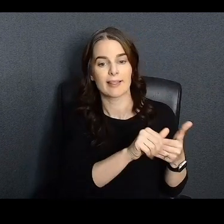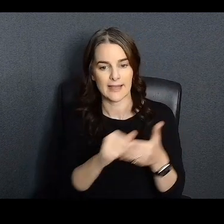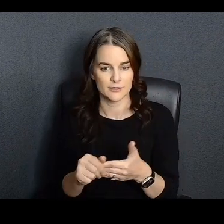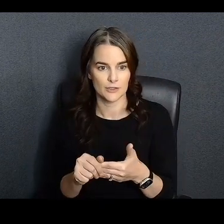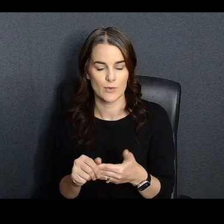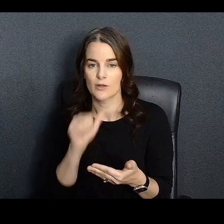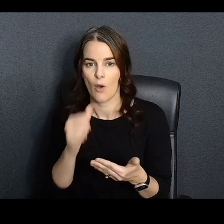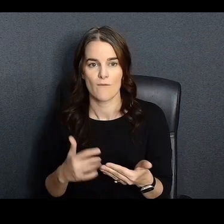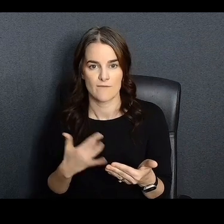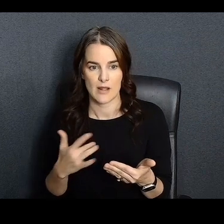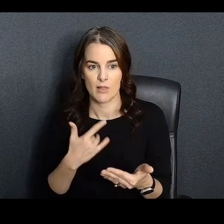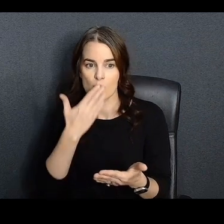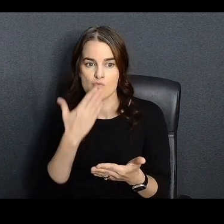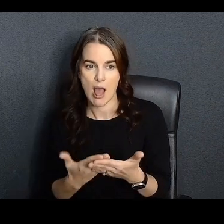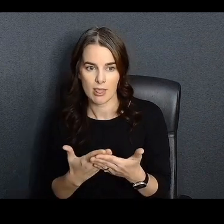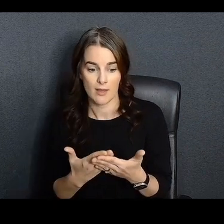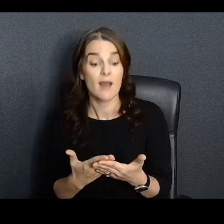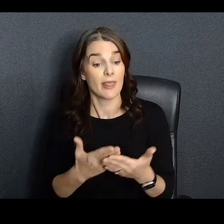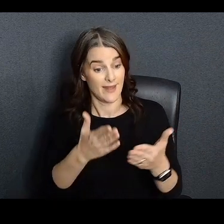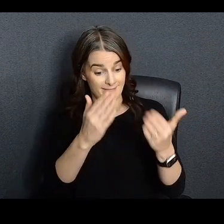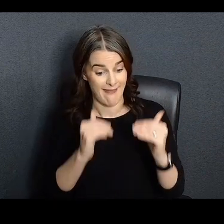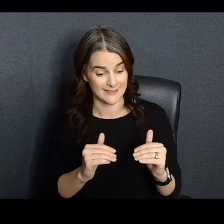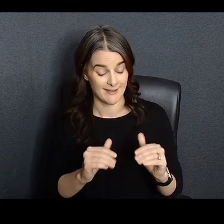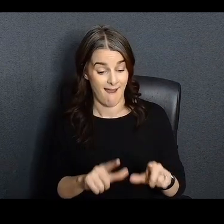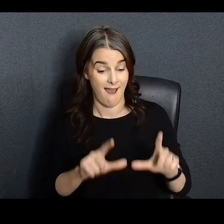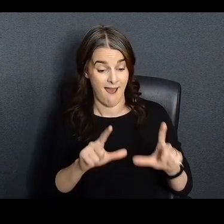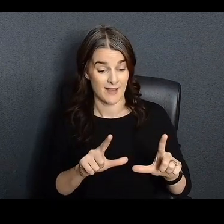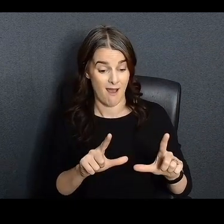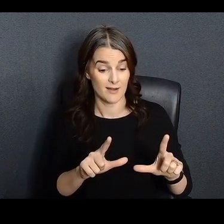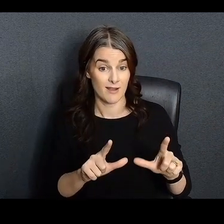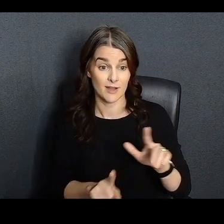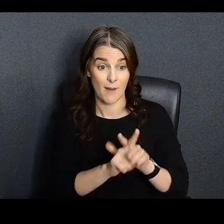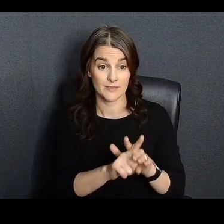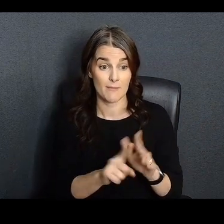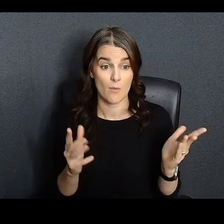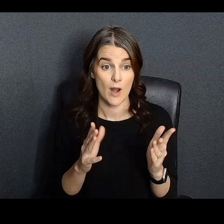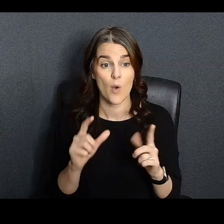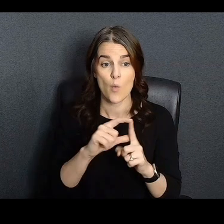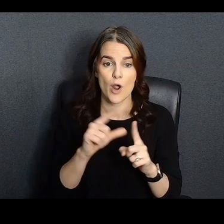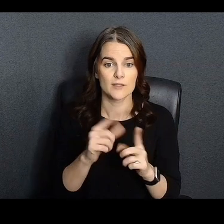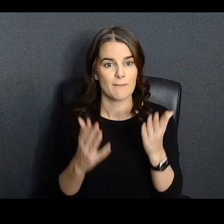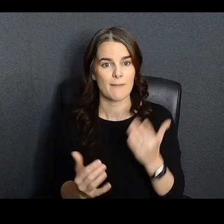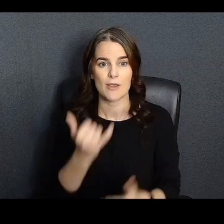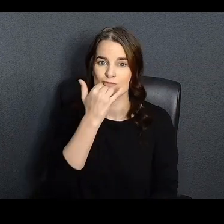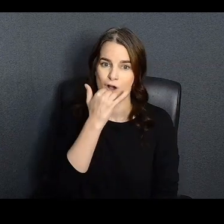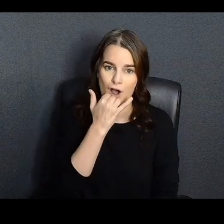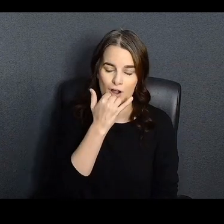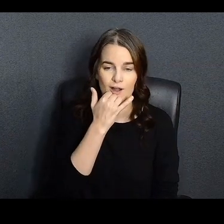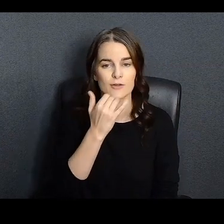And then the next icon that comes up is words about what might be wrong. So this could be a really good fit